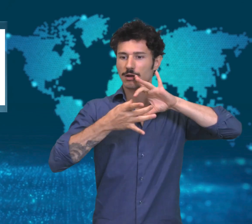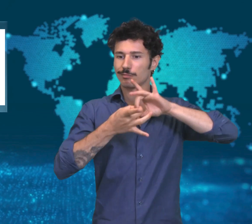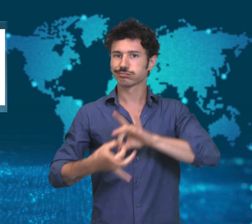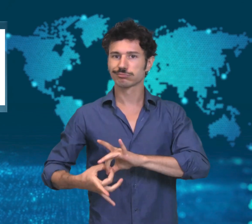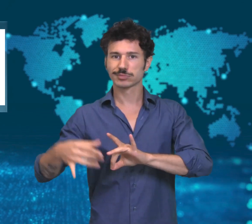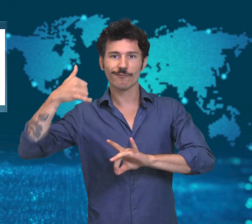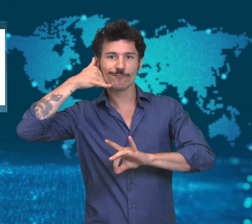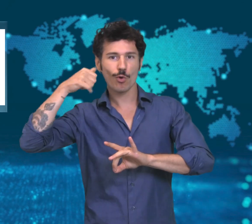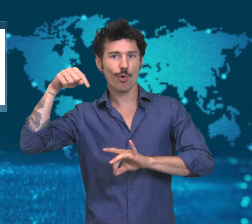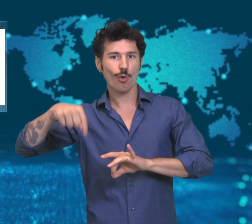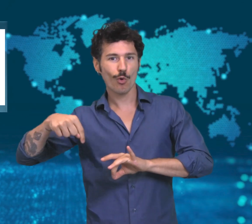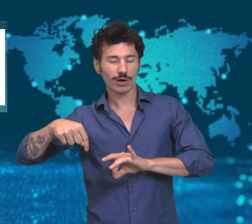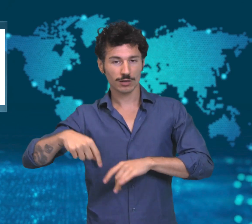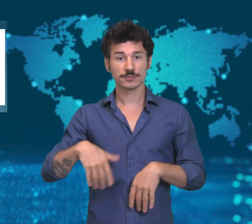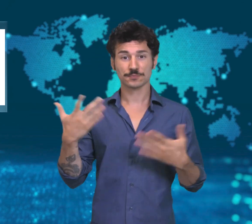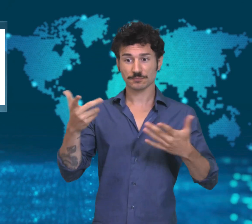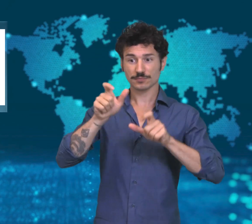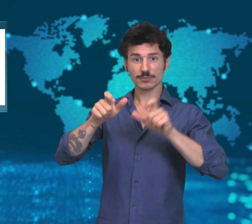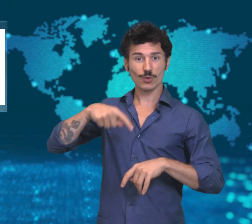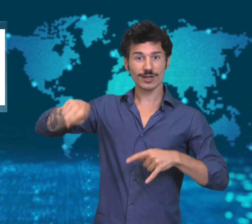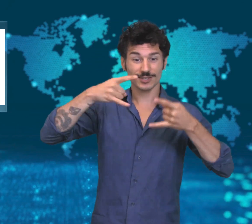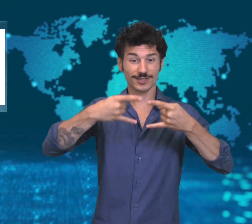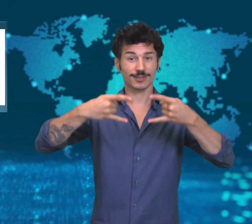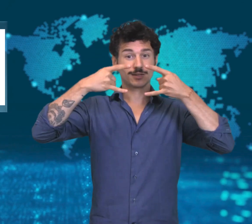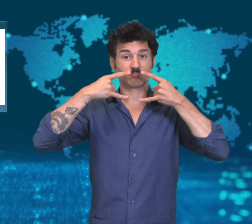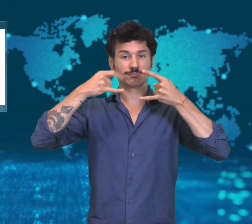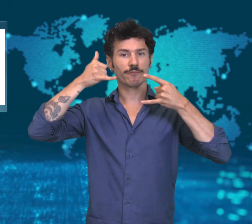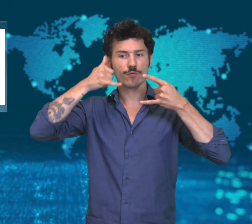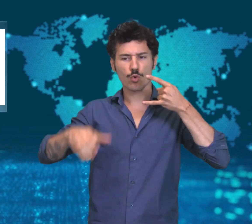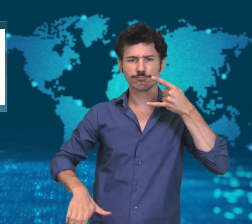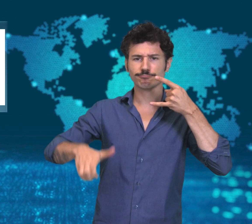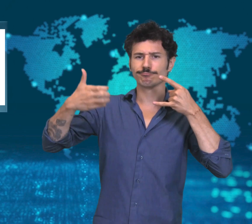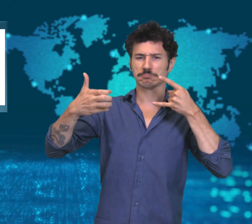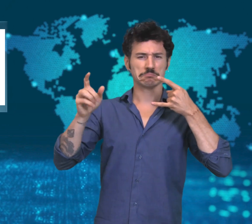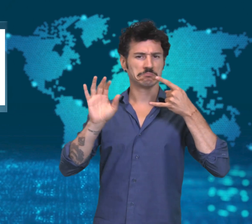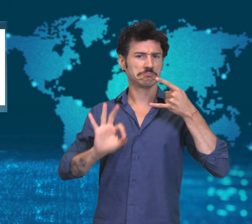that connects to a person’s smartphone.